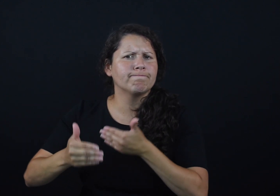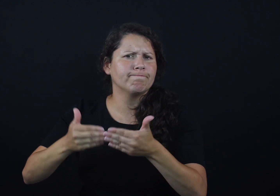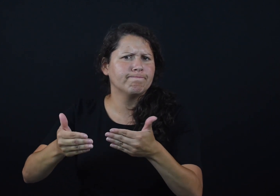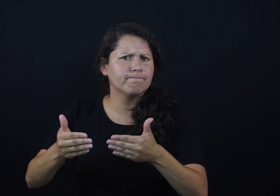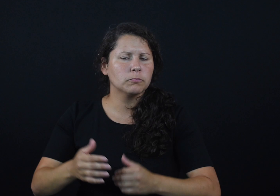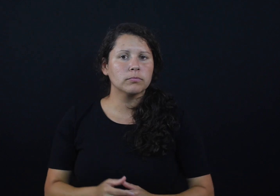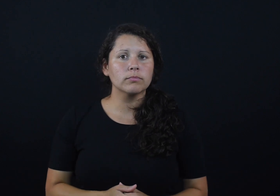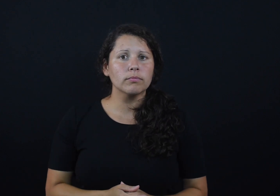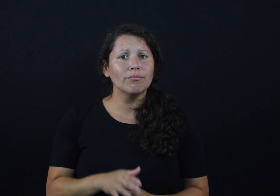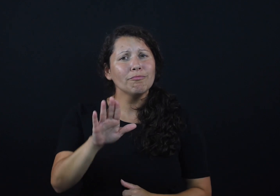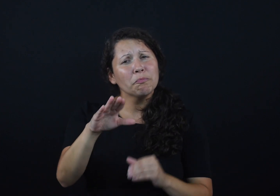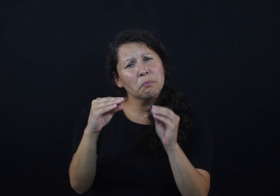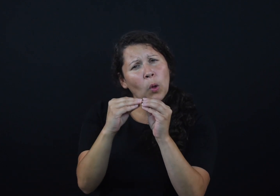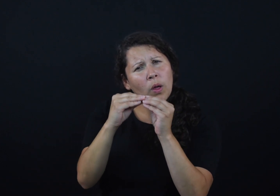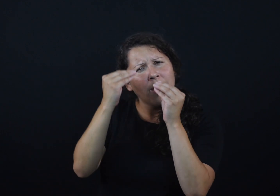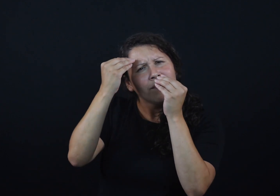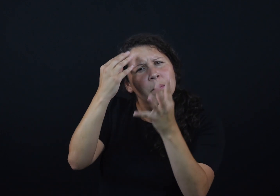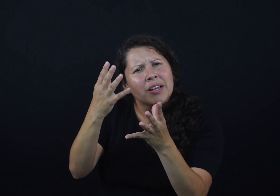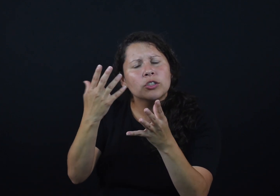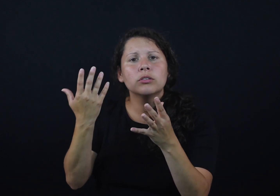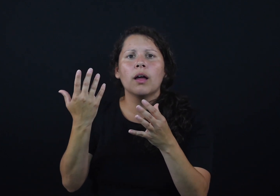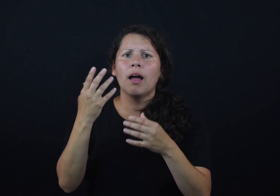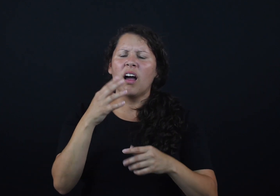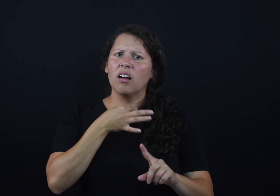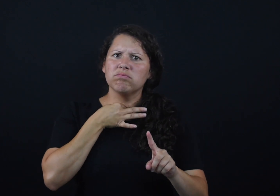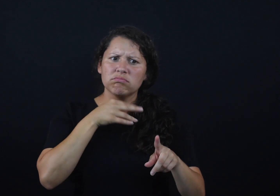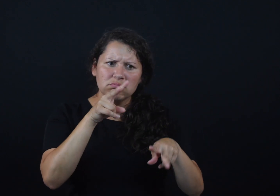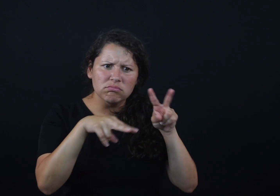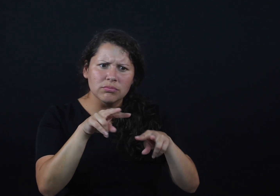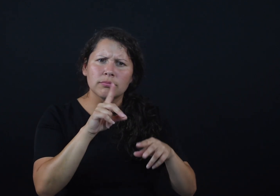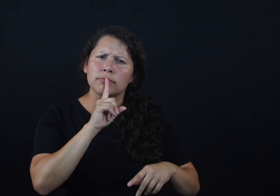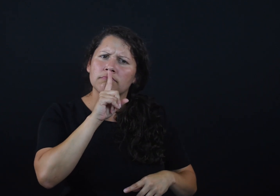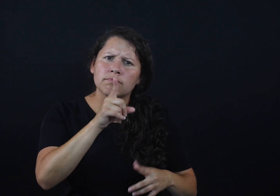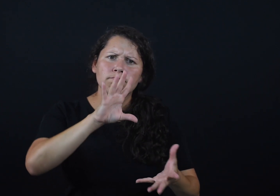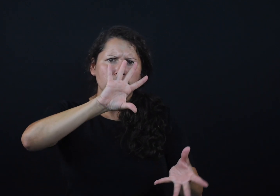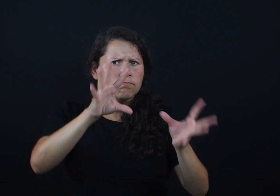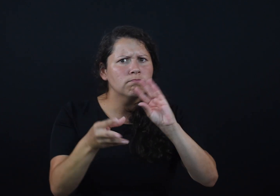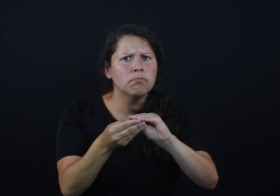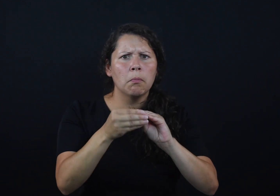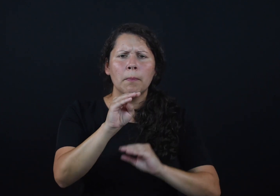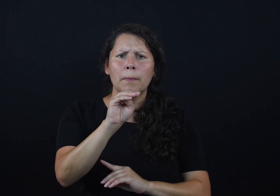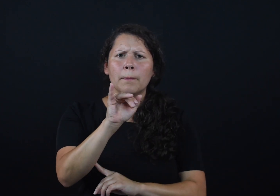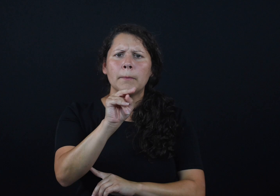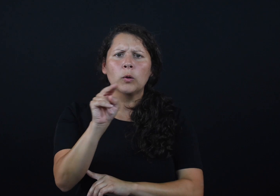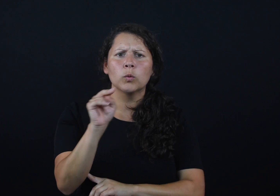More information, as well as the complete Minnesota 2020 Surveillance Reports for